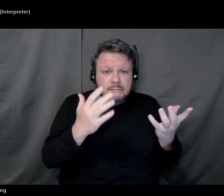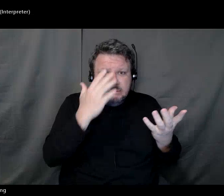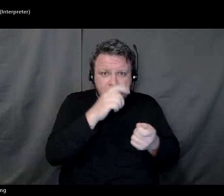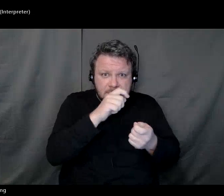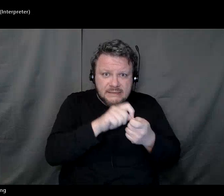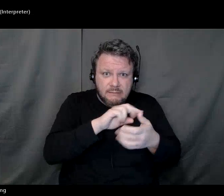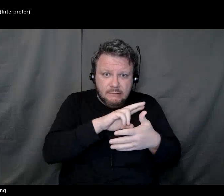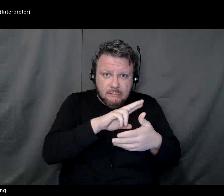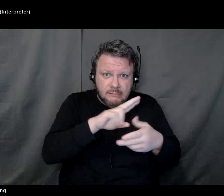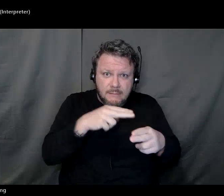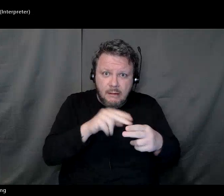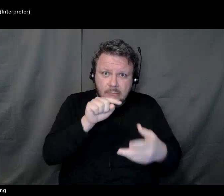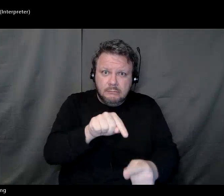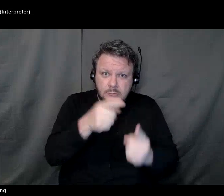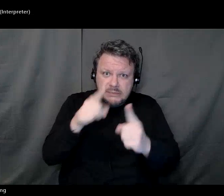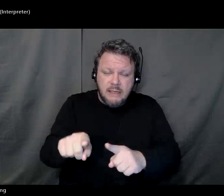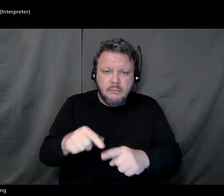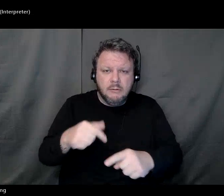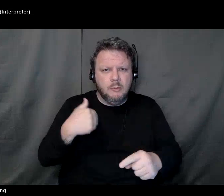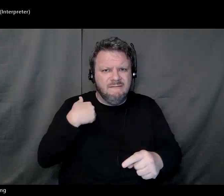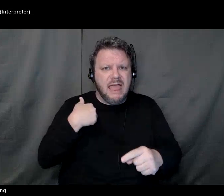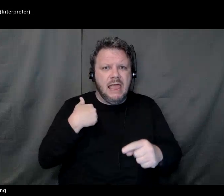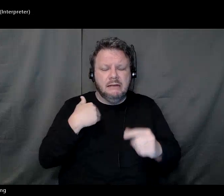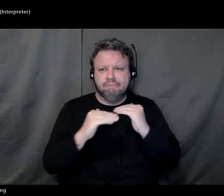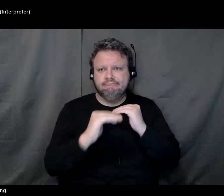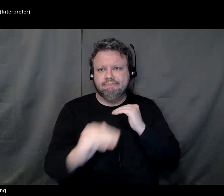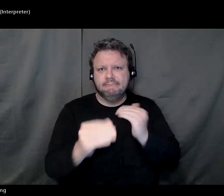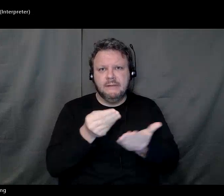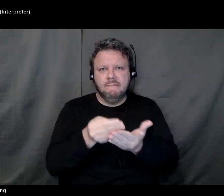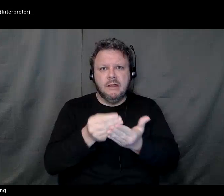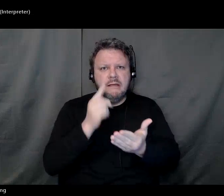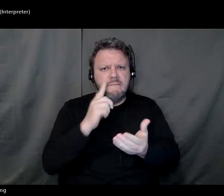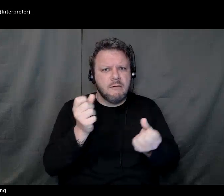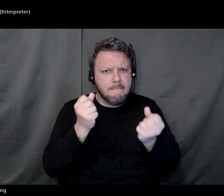We've had flat funding for many federal programs and services.